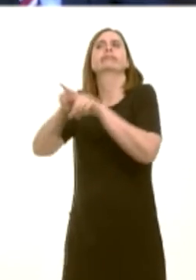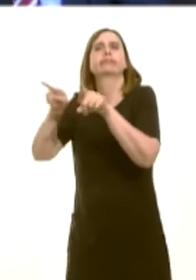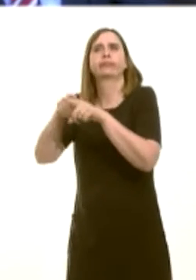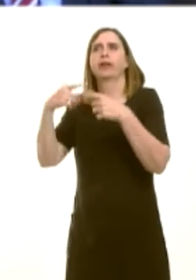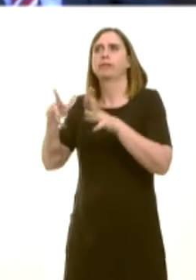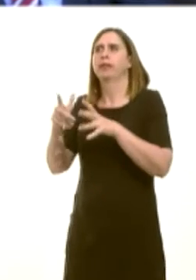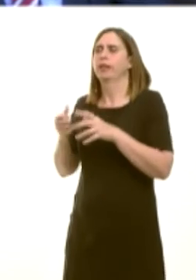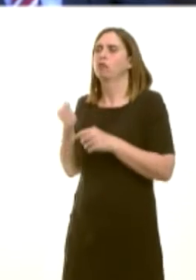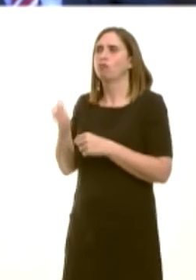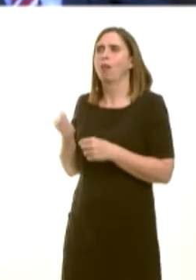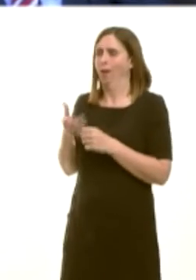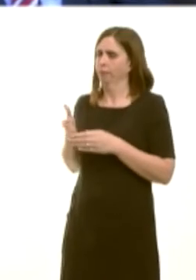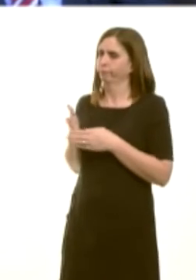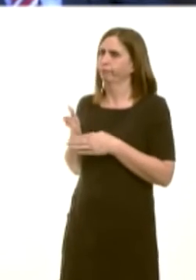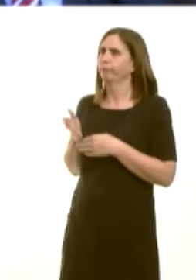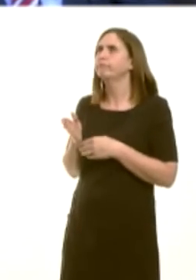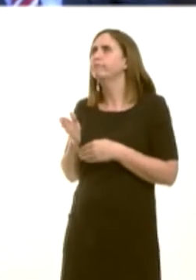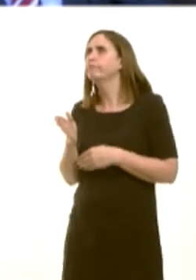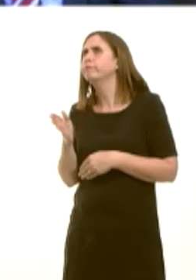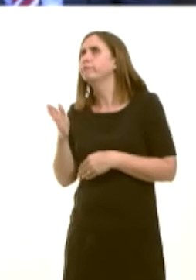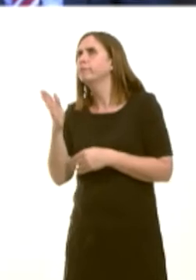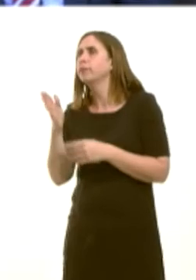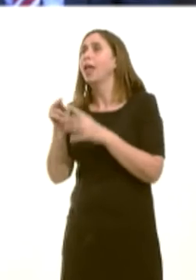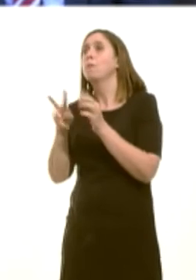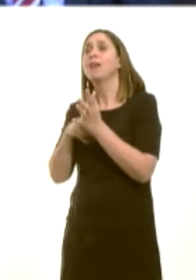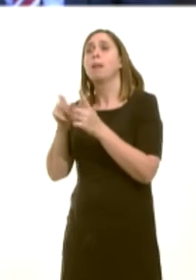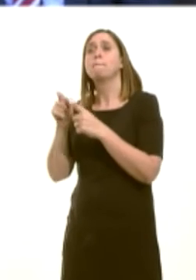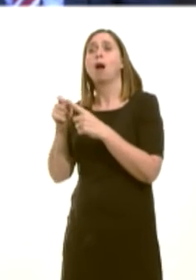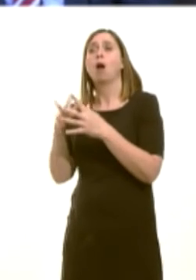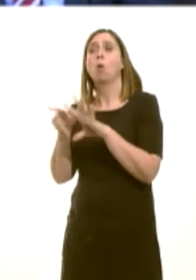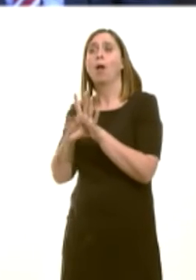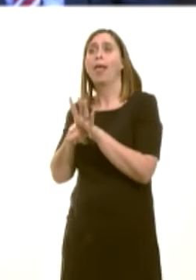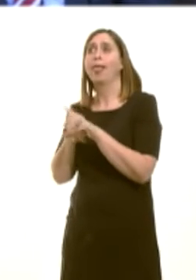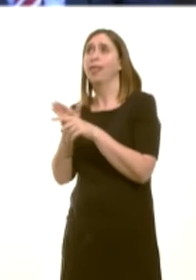line from the current Ebbw Vale Parkway station to the work site at Ebbw Vale, providing direct